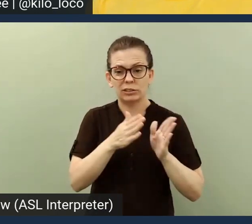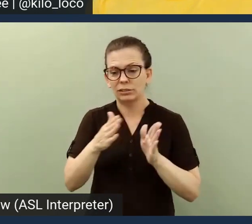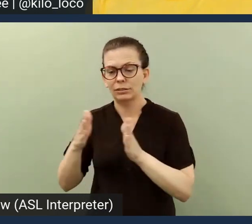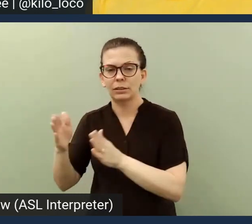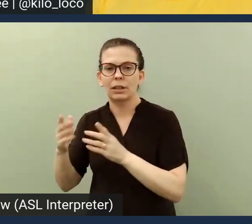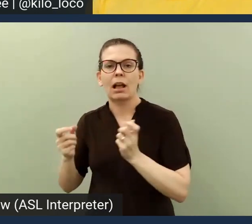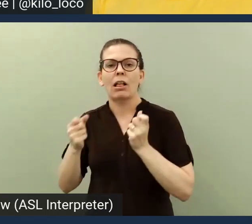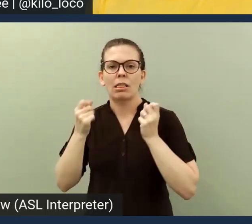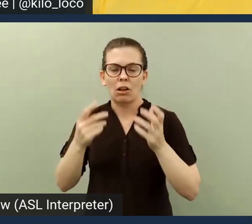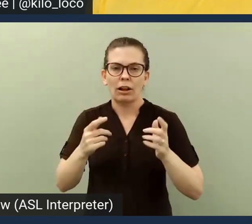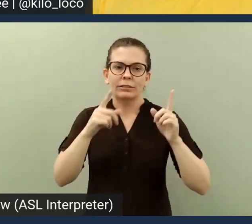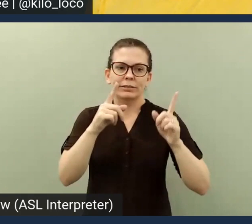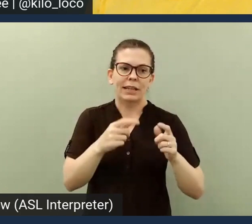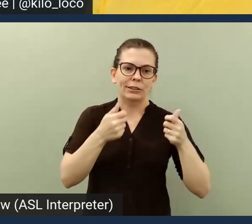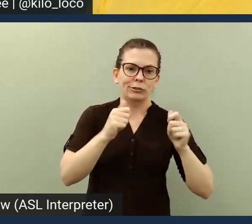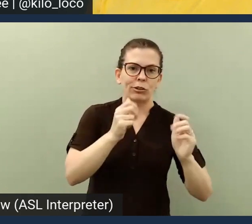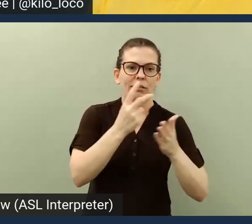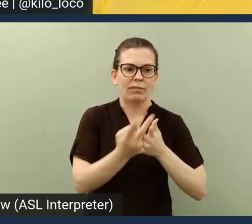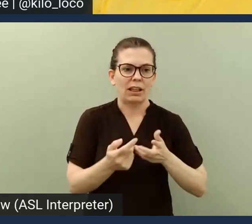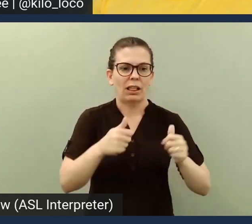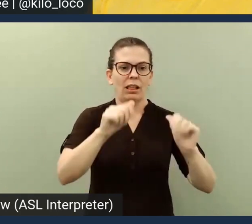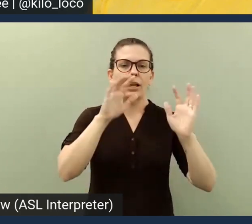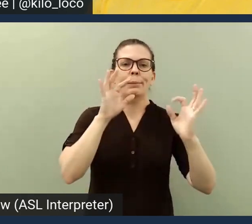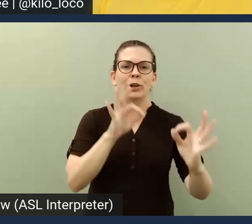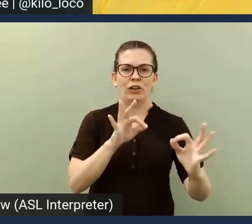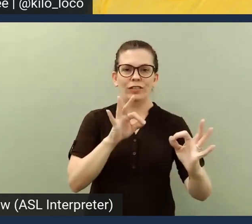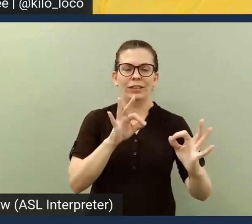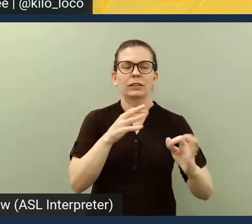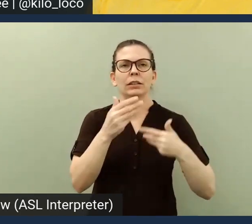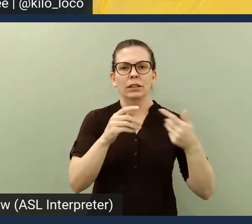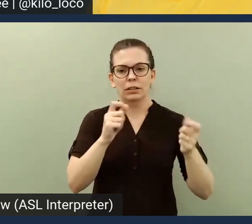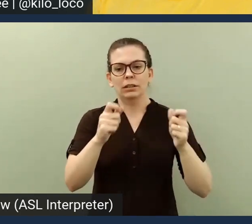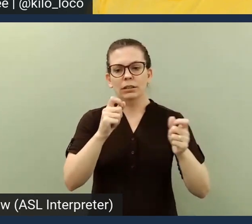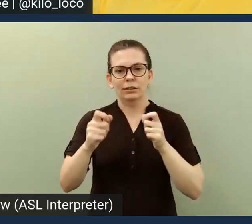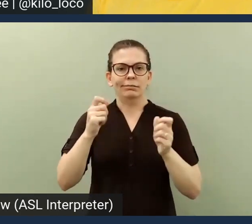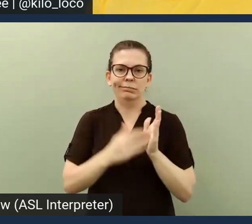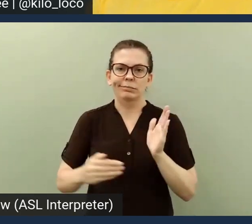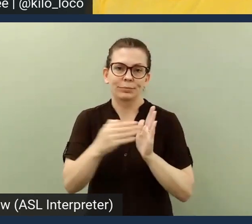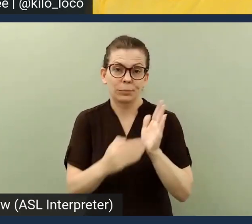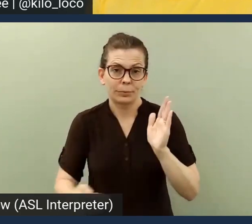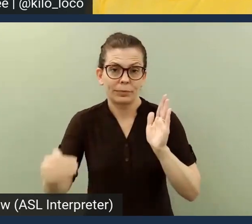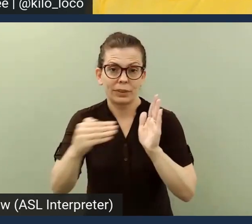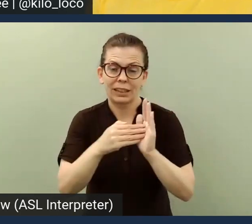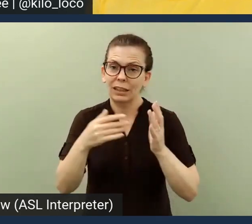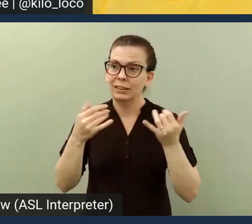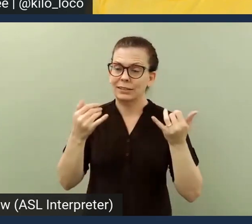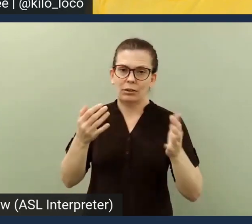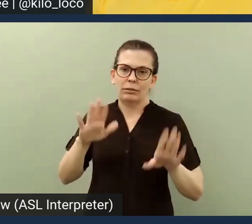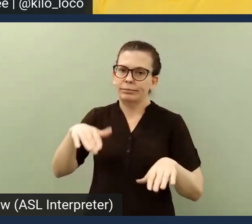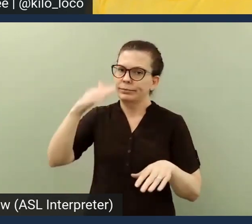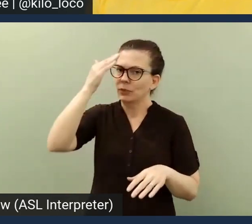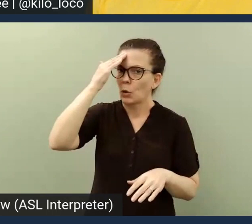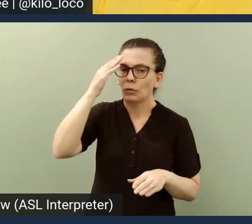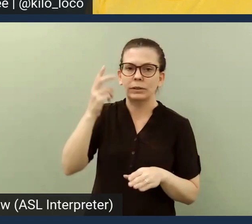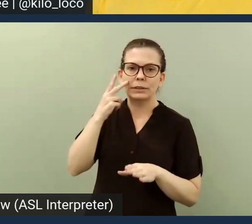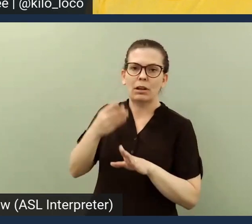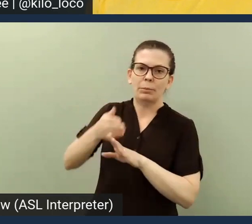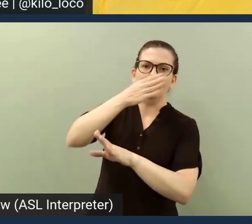of trial and error until you get that perfect fit for your use case, and now you can imagine, as we've seen in the previous demos,